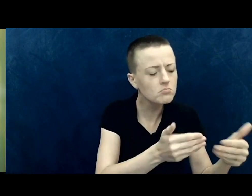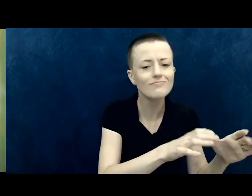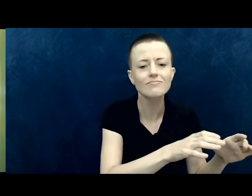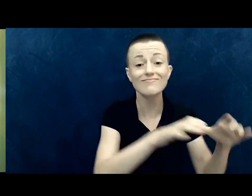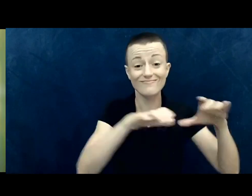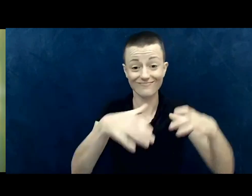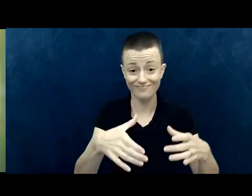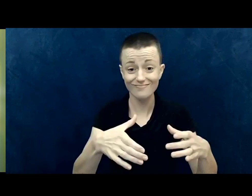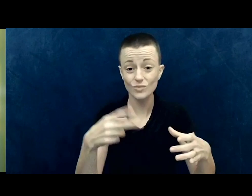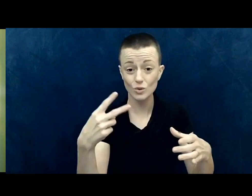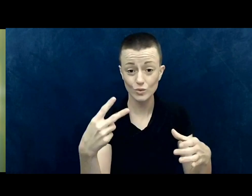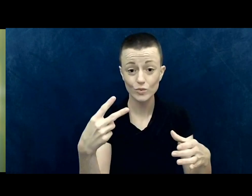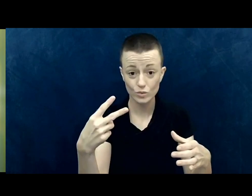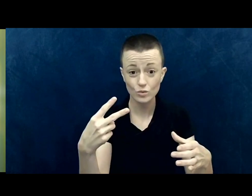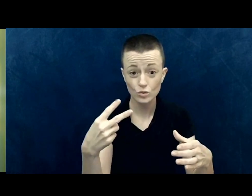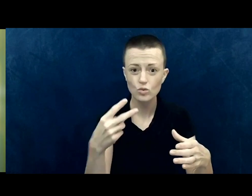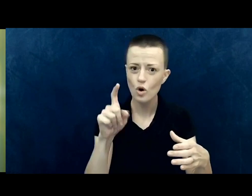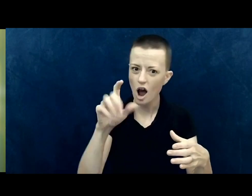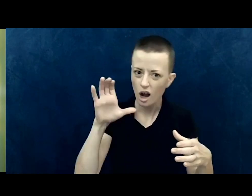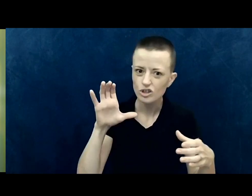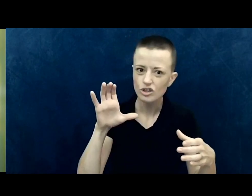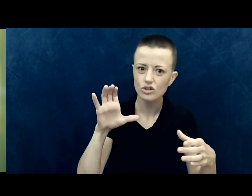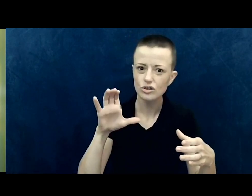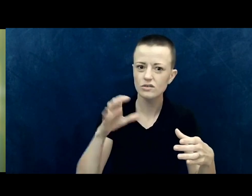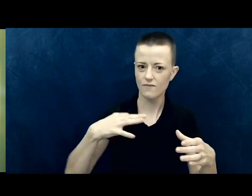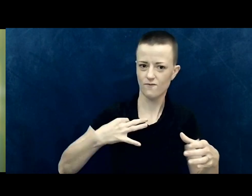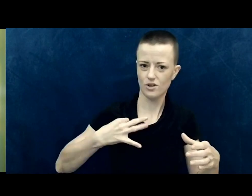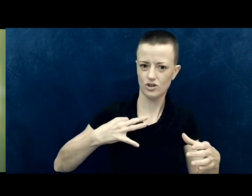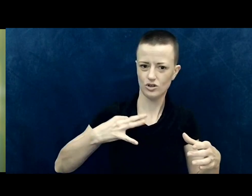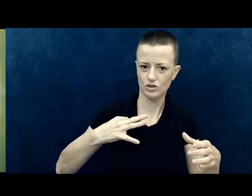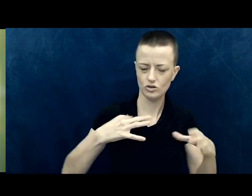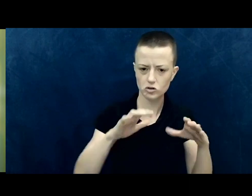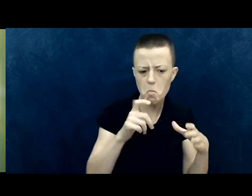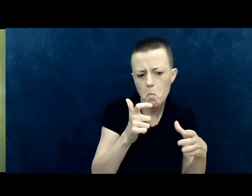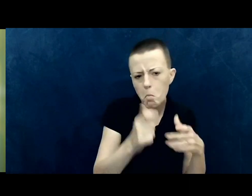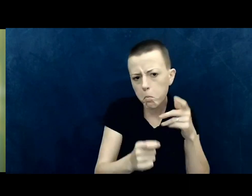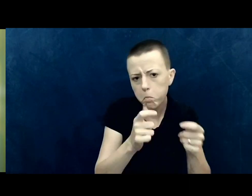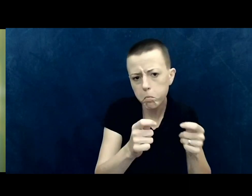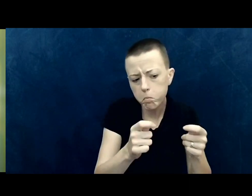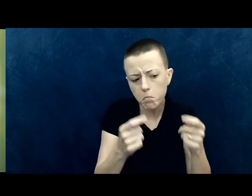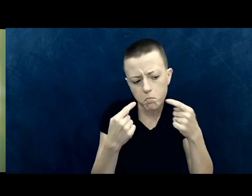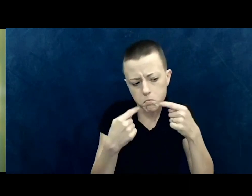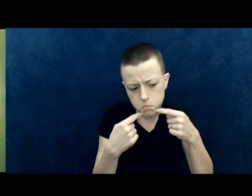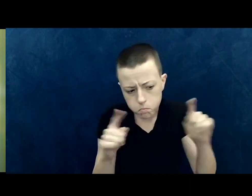Phase two is made up of hundreds of volunteers. The purpose is to see how well the vaccine works